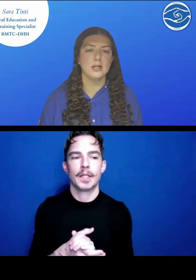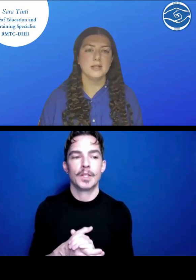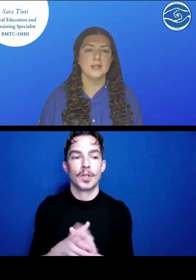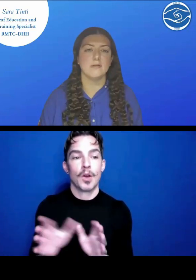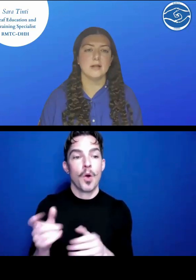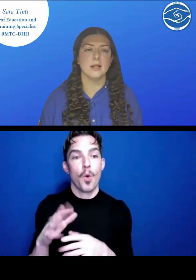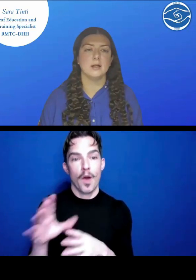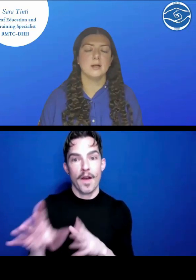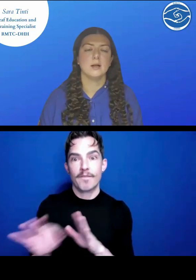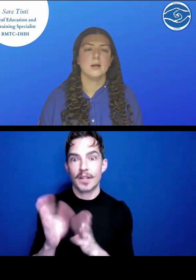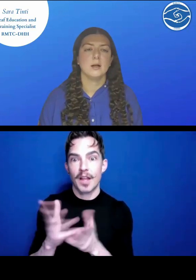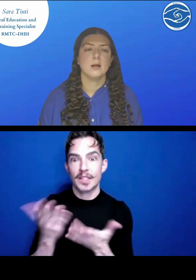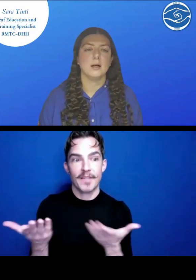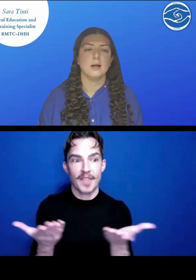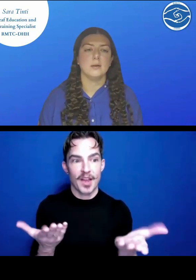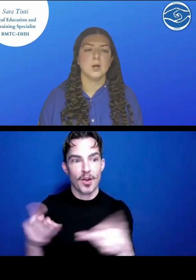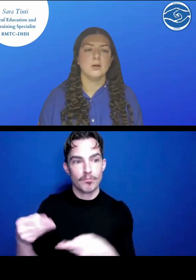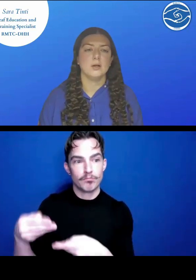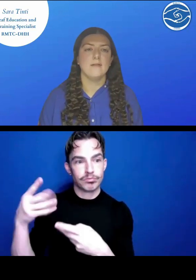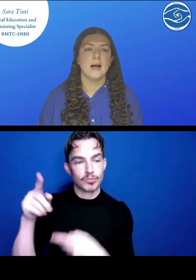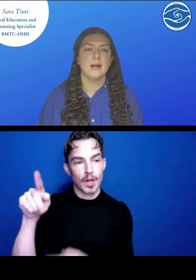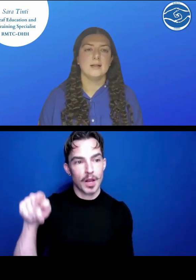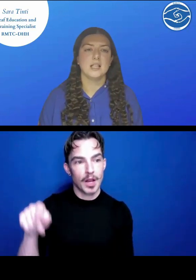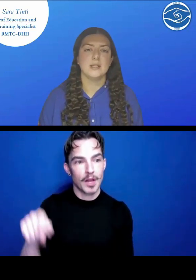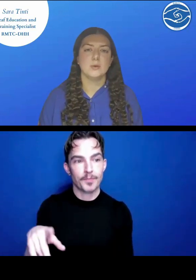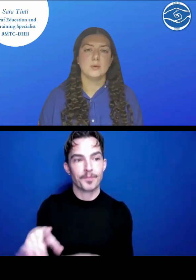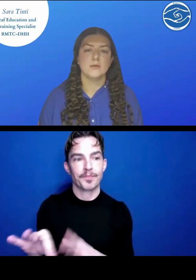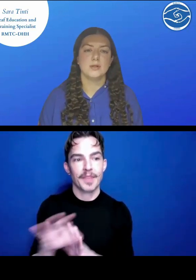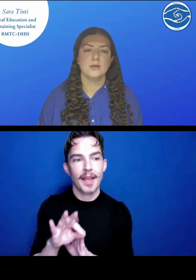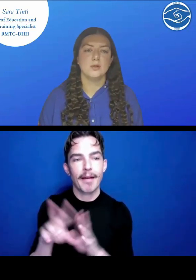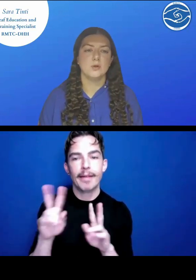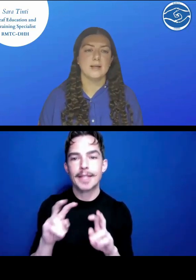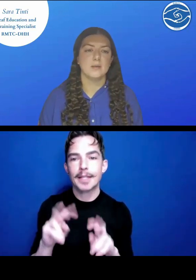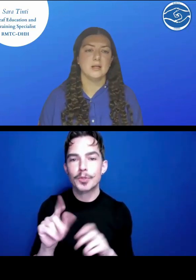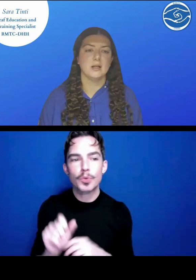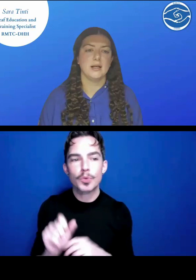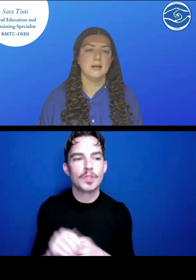a bunch of stuff in here. Oh, look. I've added assessment tools for students twice. I'm going to